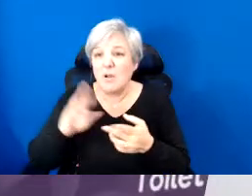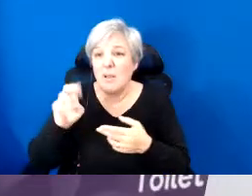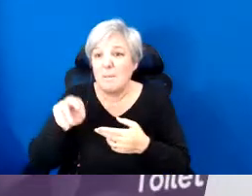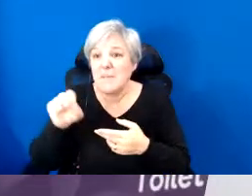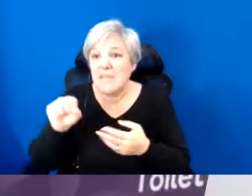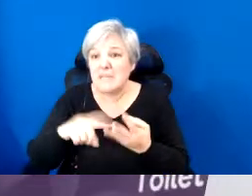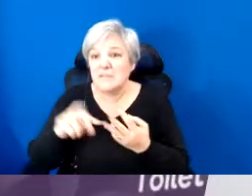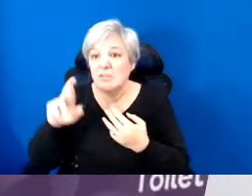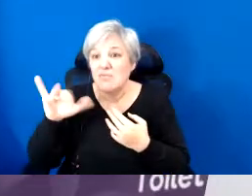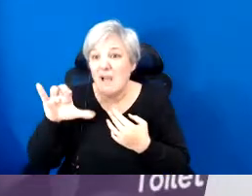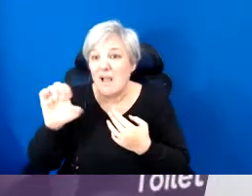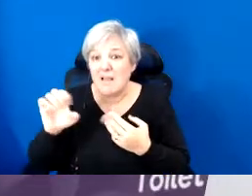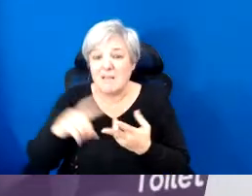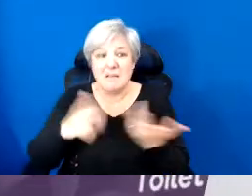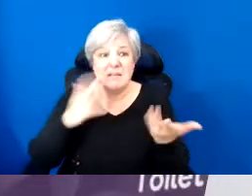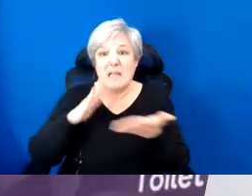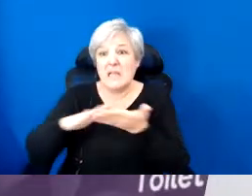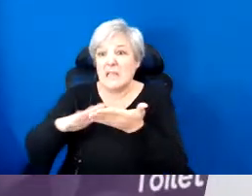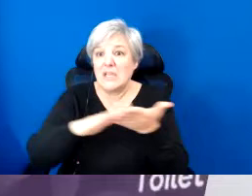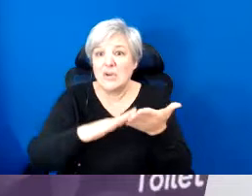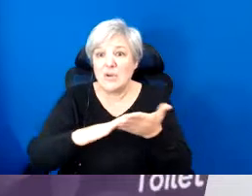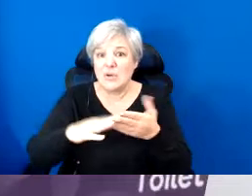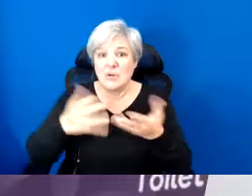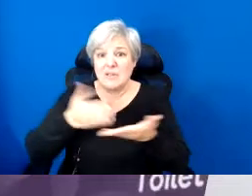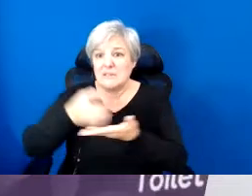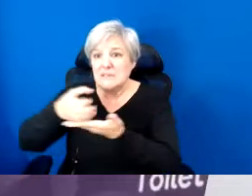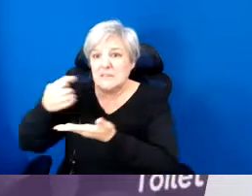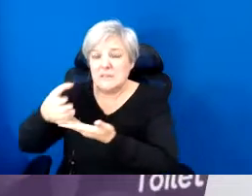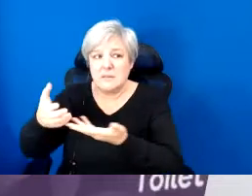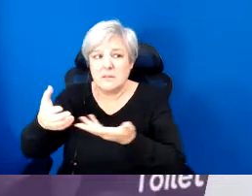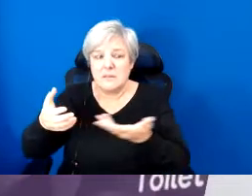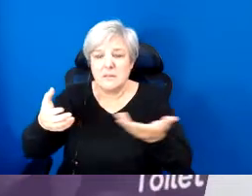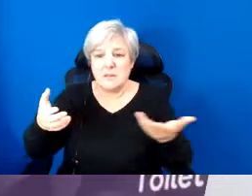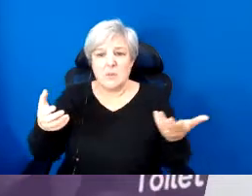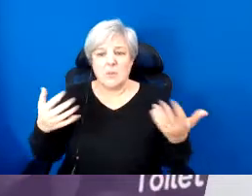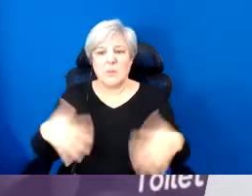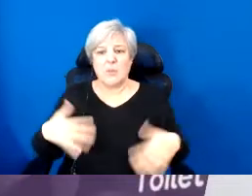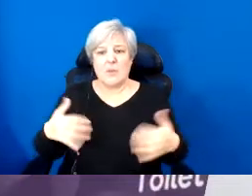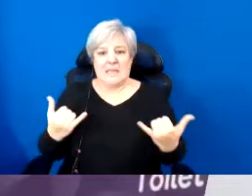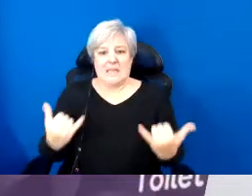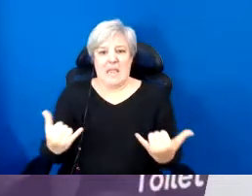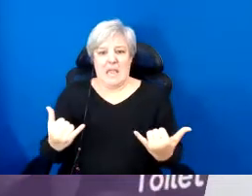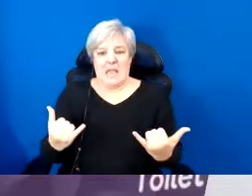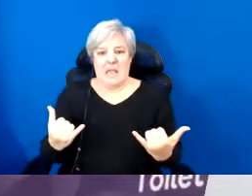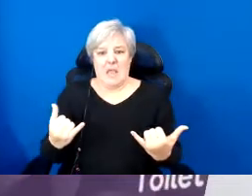or the household cleaners? At this time, the true seriousness was probably settling in